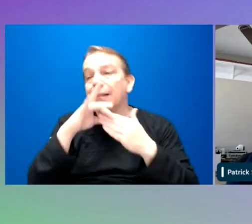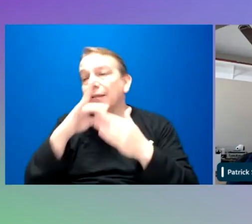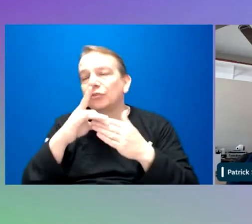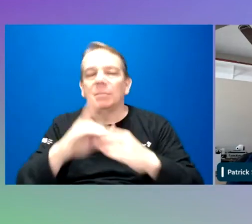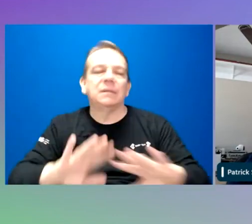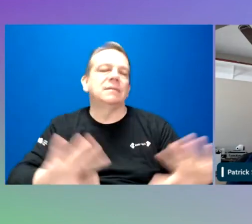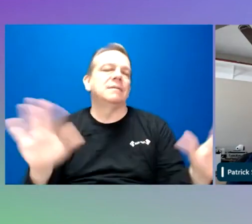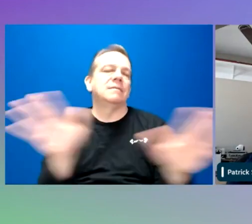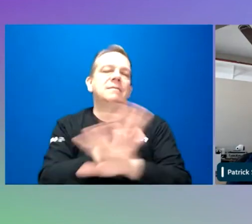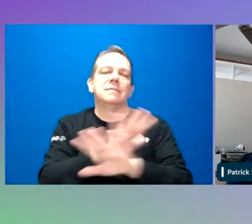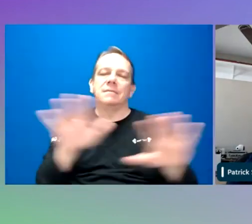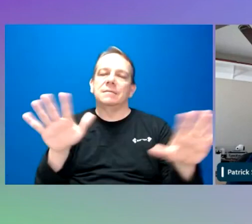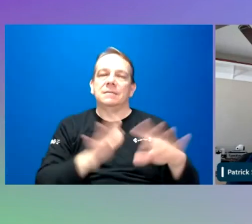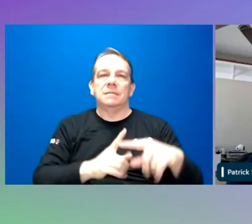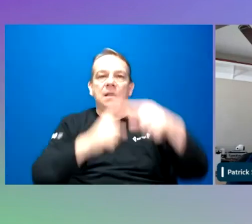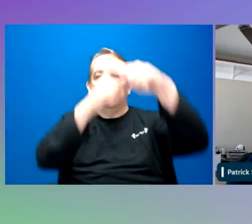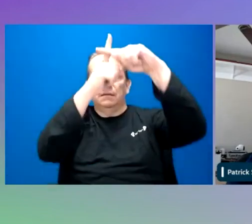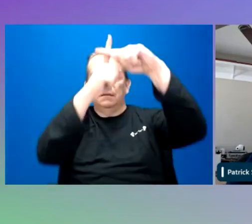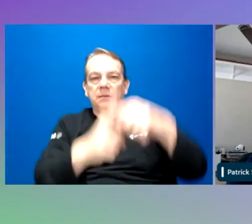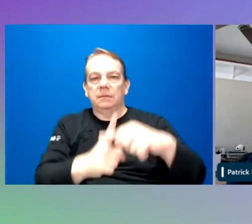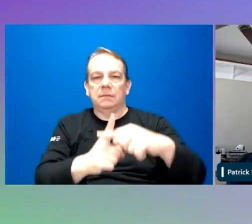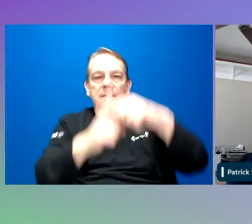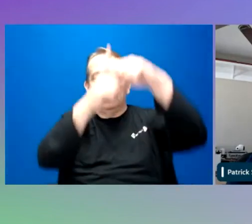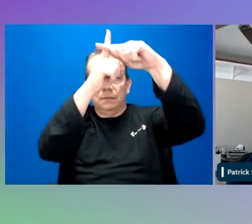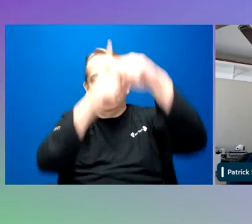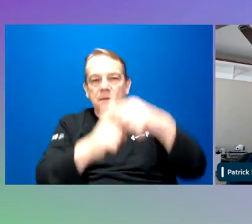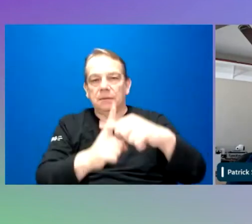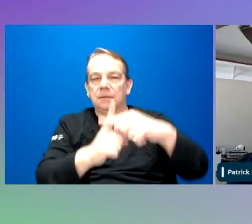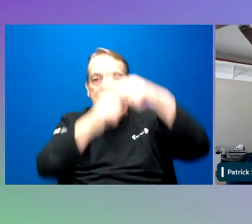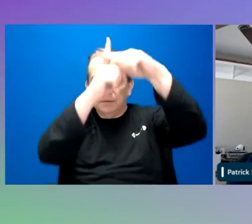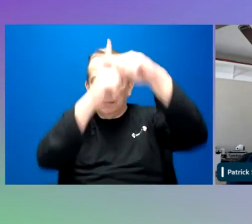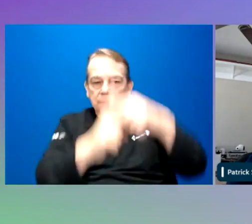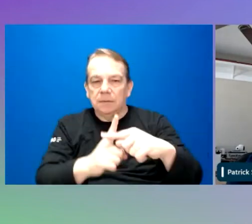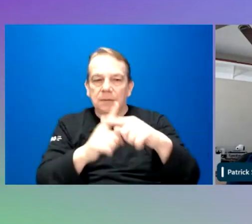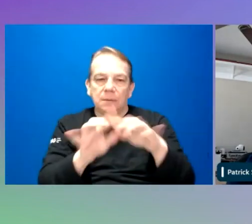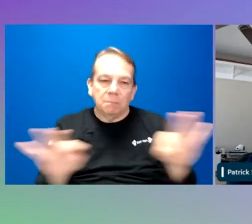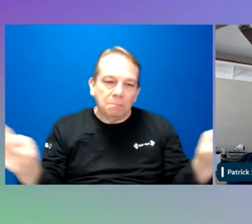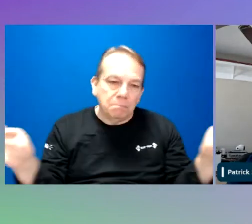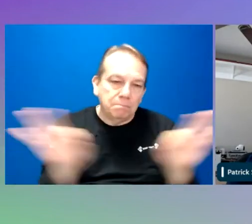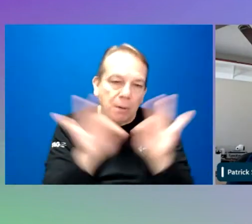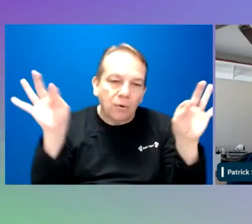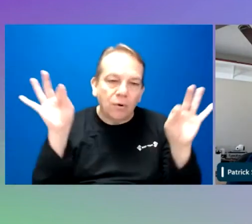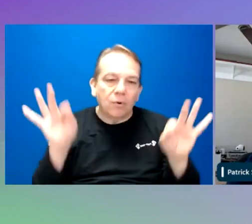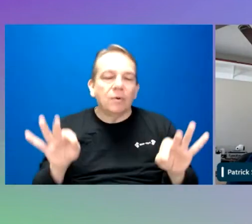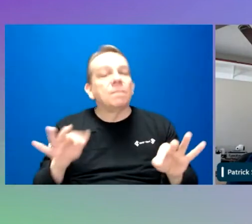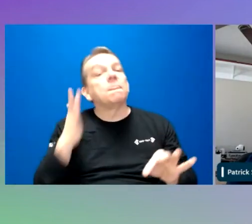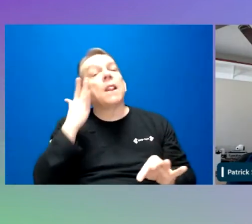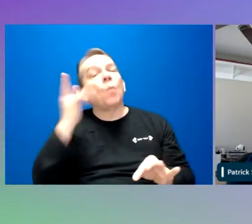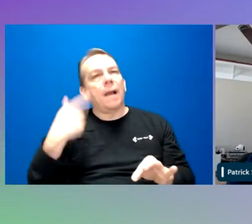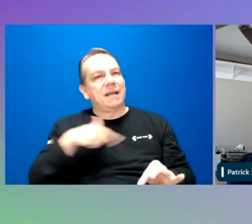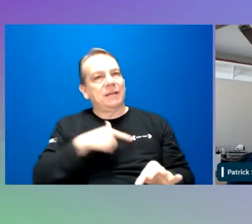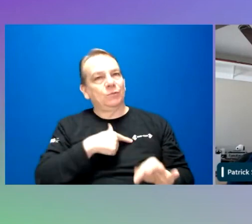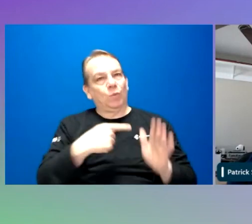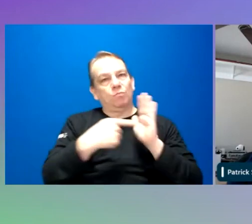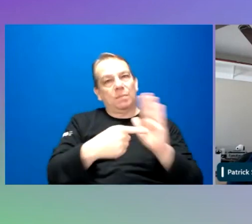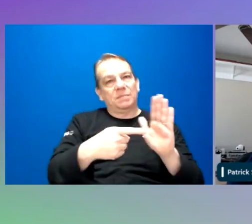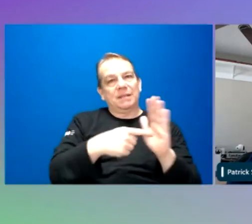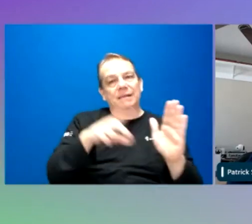chain. Positive positive, positive. Because you represent the disabled and we have to keep a positive mindset. That's how